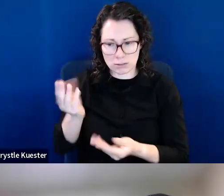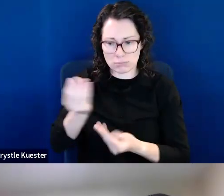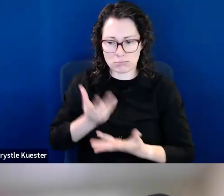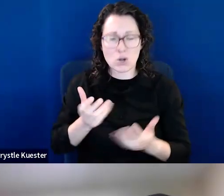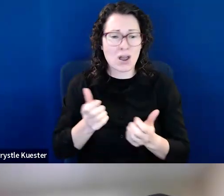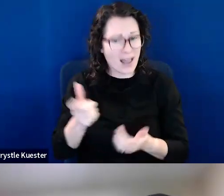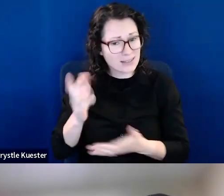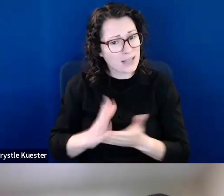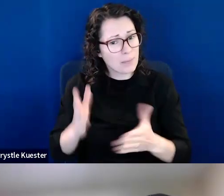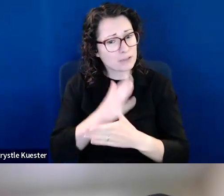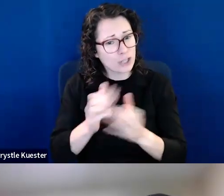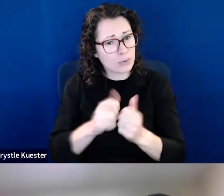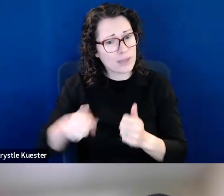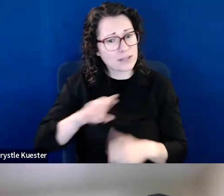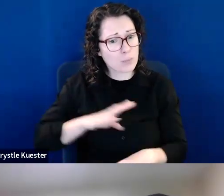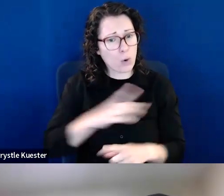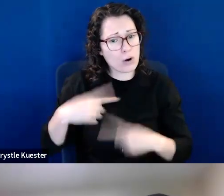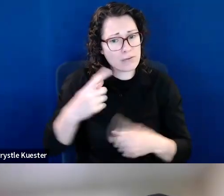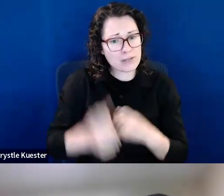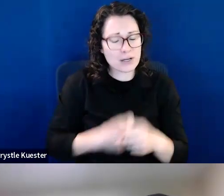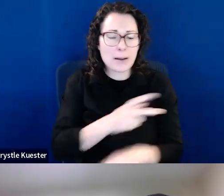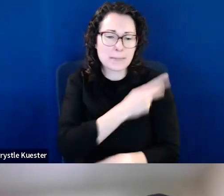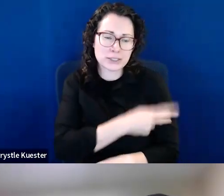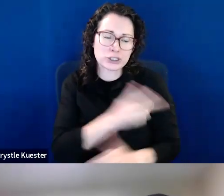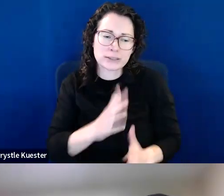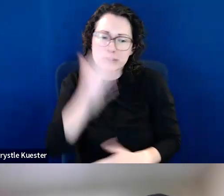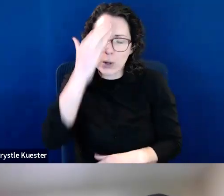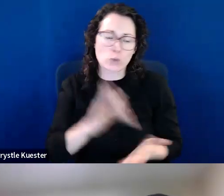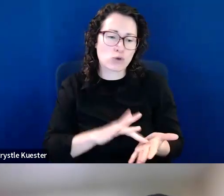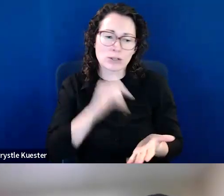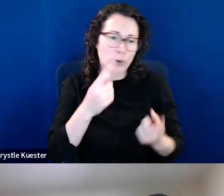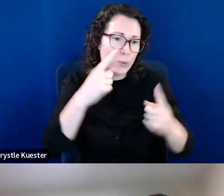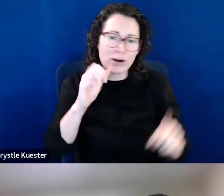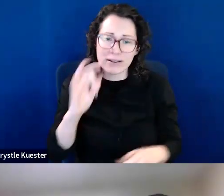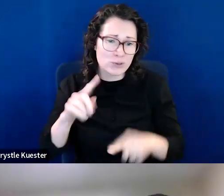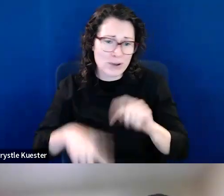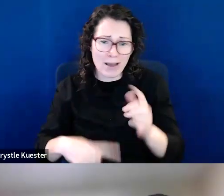over the past year. Uh, patients know that drugs don't work if people can't afford them. Too many